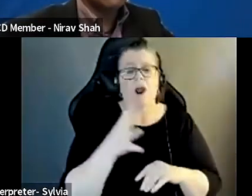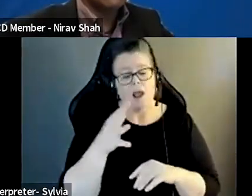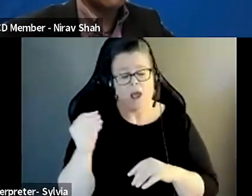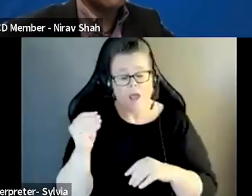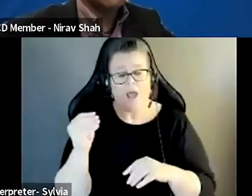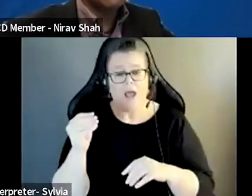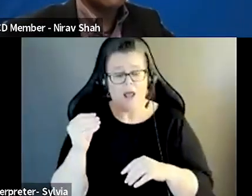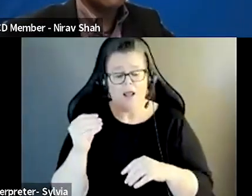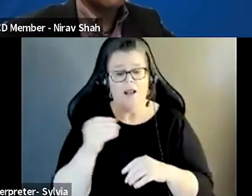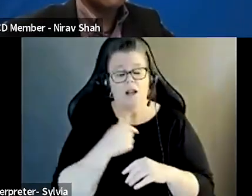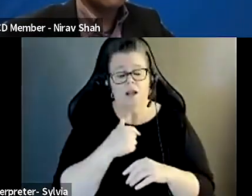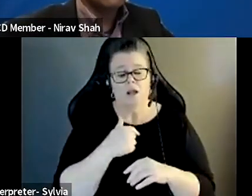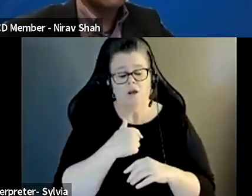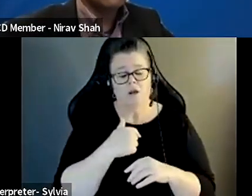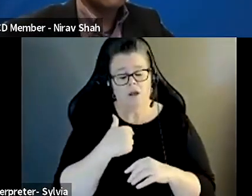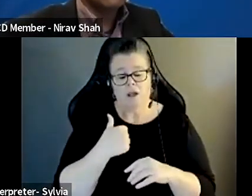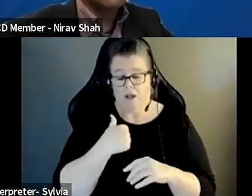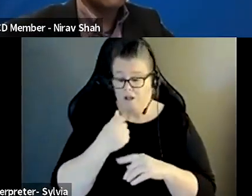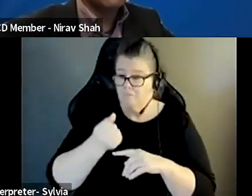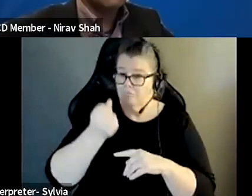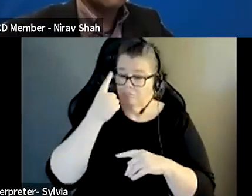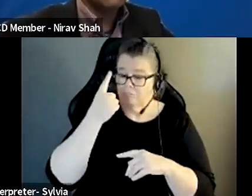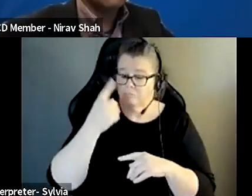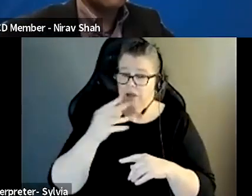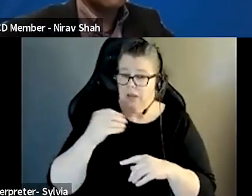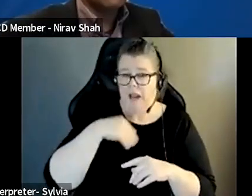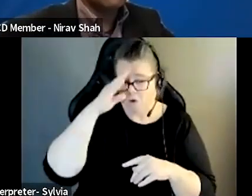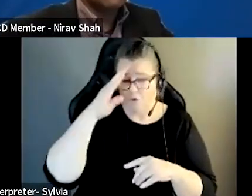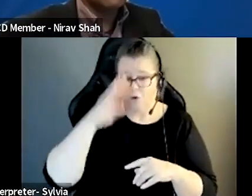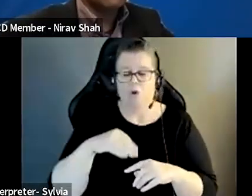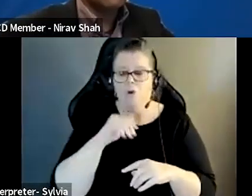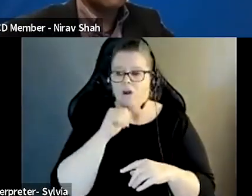of the agency in a while in terms of our systems, and structures, and processes.